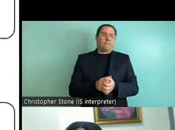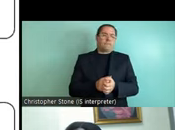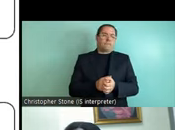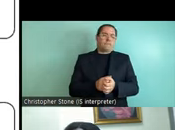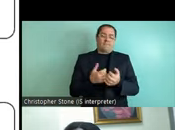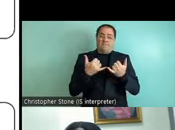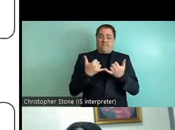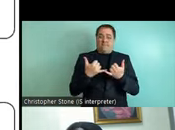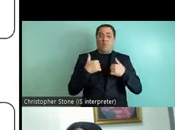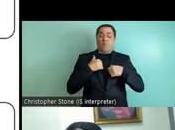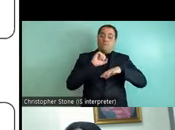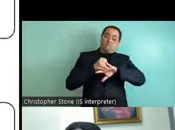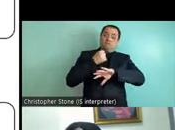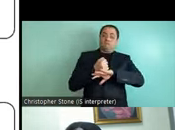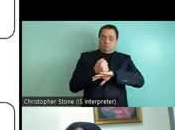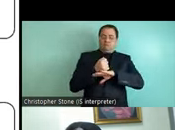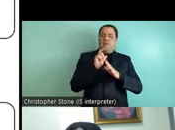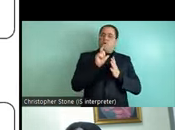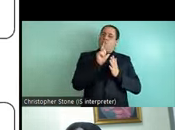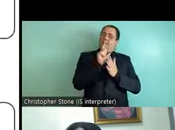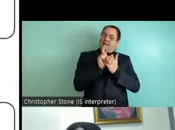cooperation in accordance with the Nigerian goal.